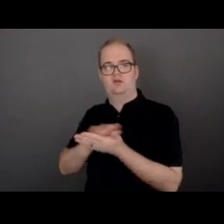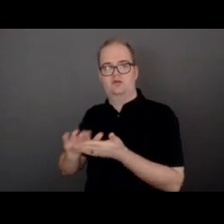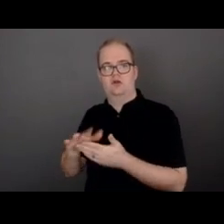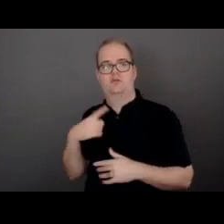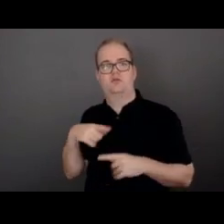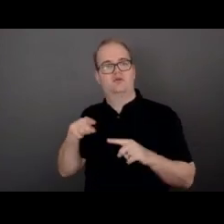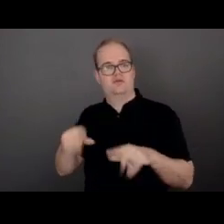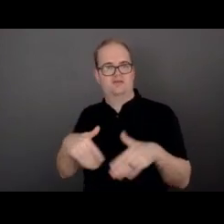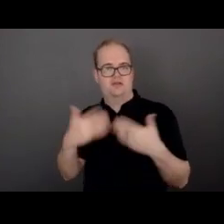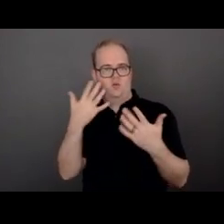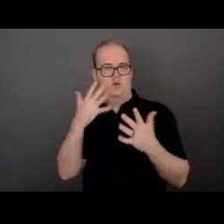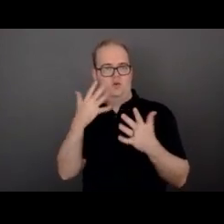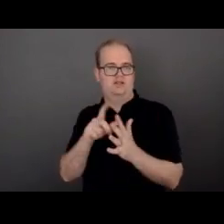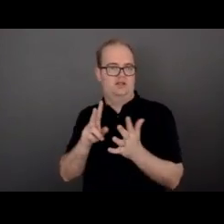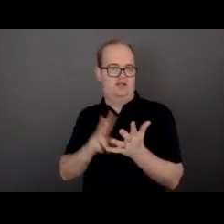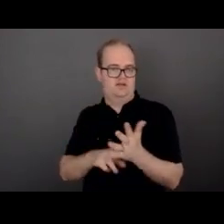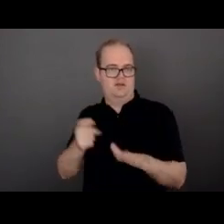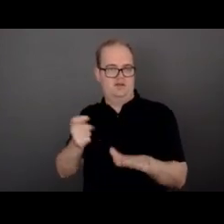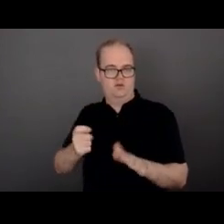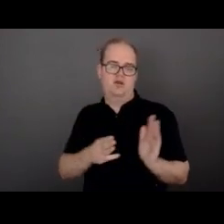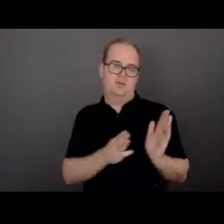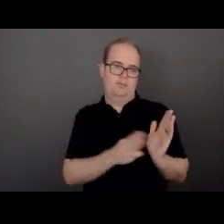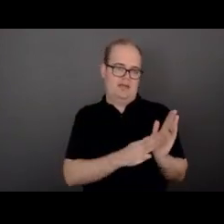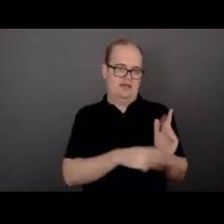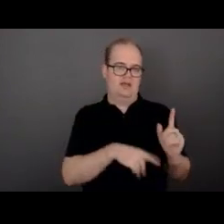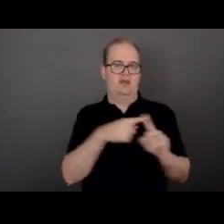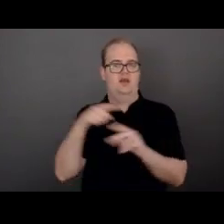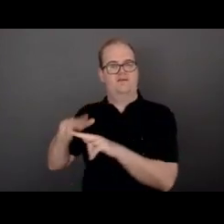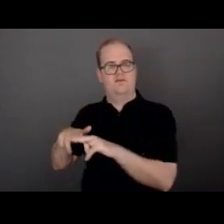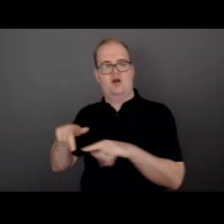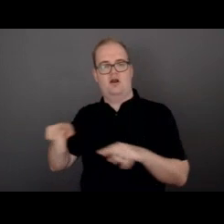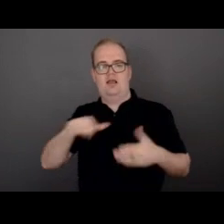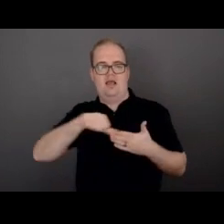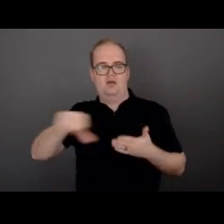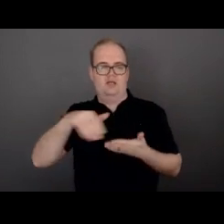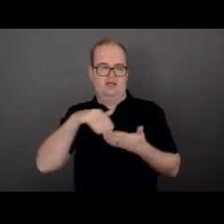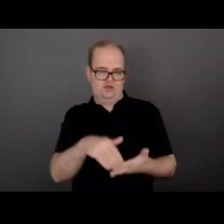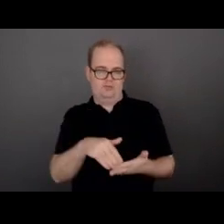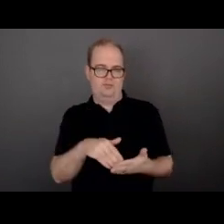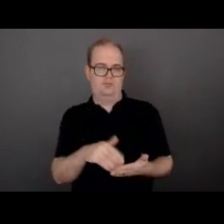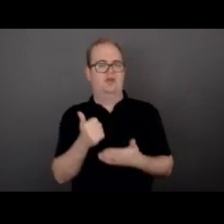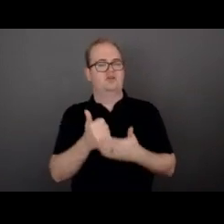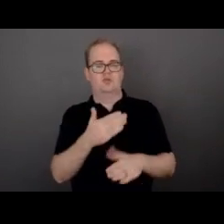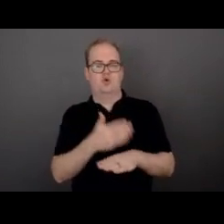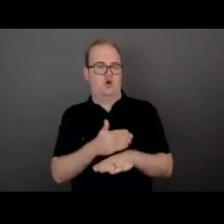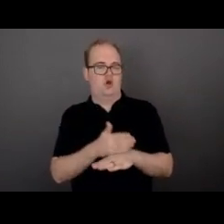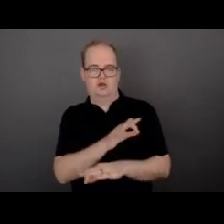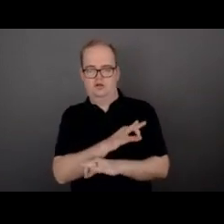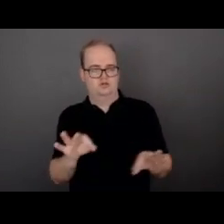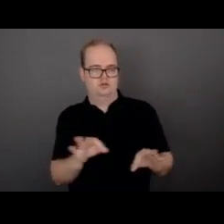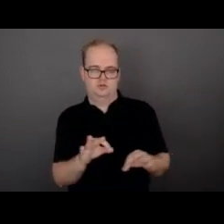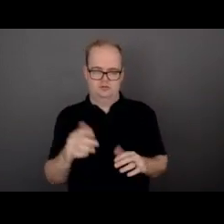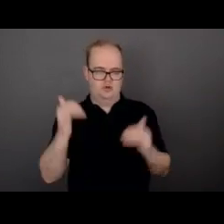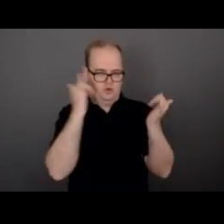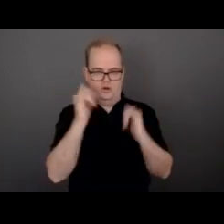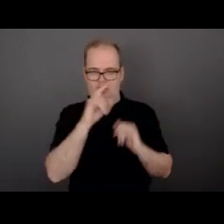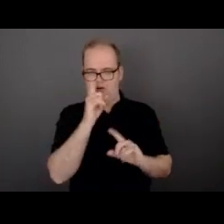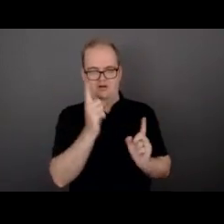and Mondays and Fridays for application assistance. And these are support workers so they are not lawyers so they can't provide advice.